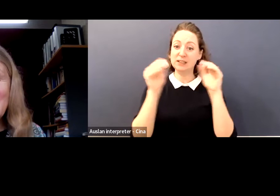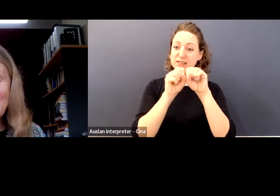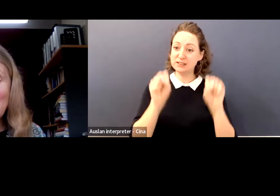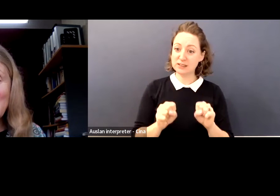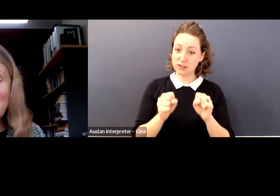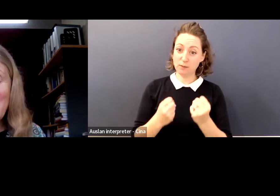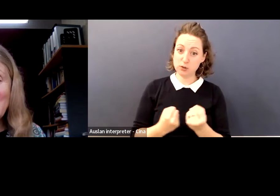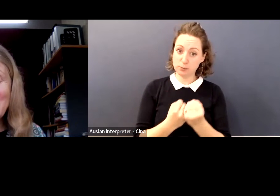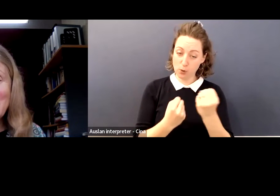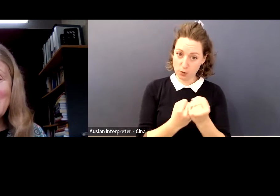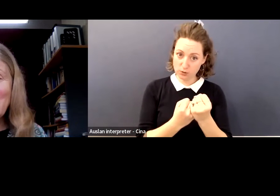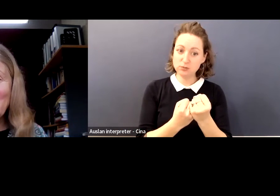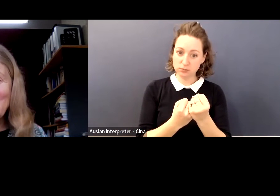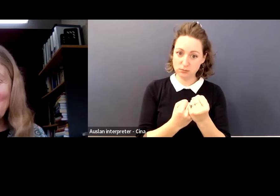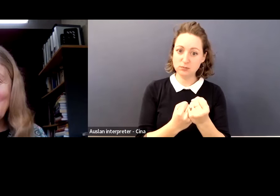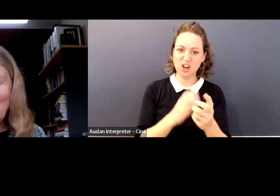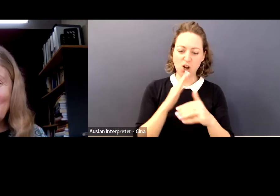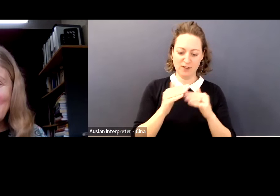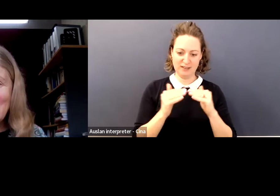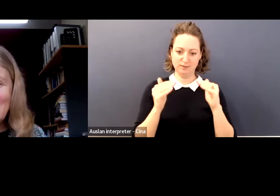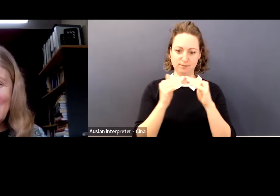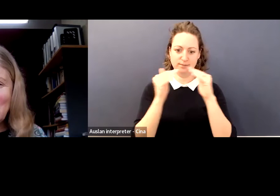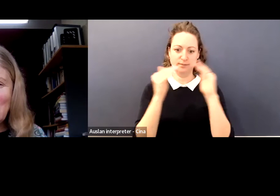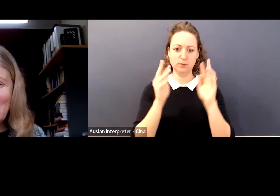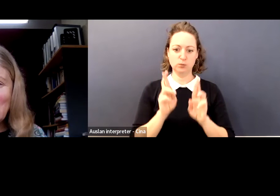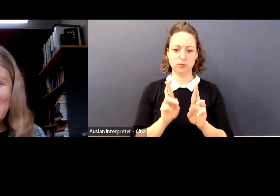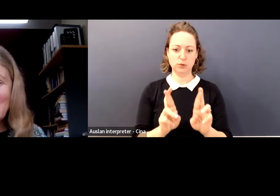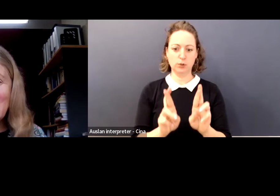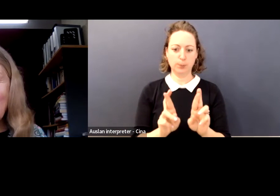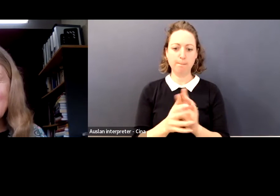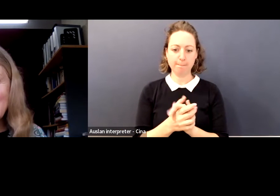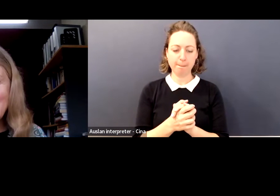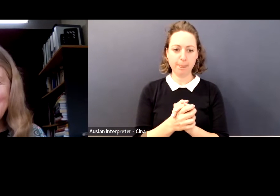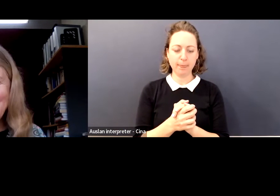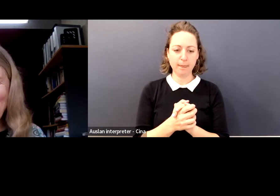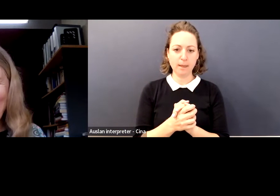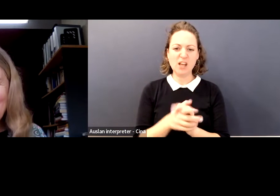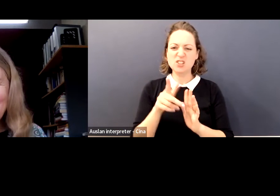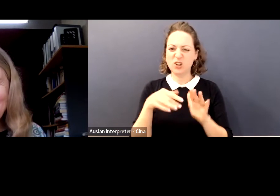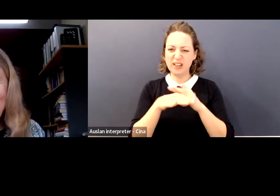in terms of that levels that we would hope to see in an education setting, the idea that tier one